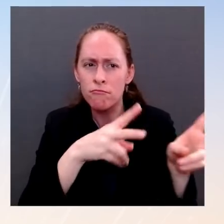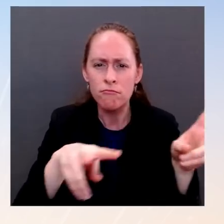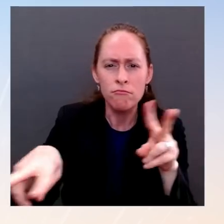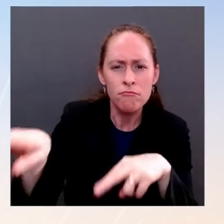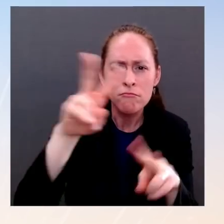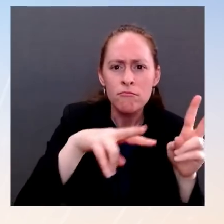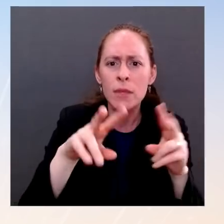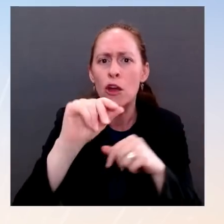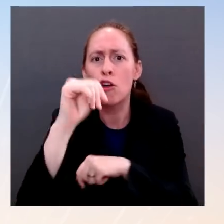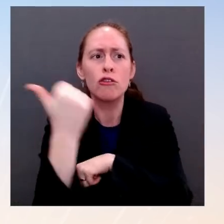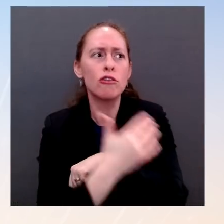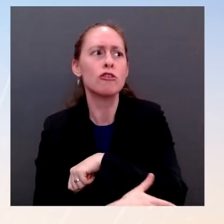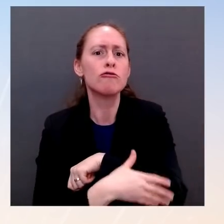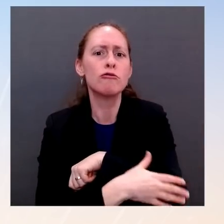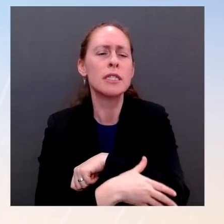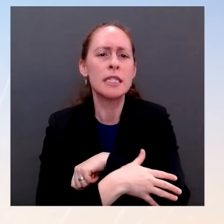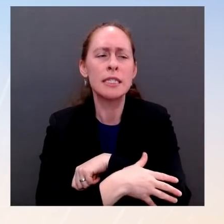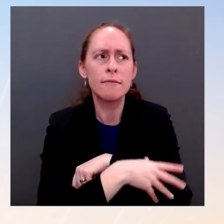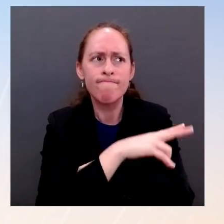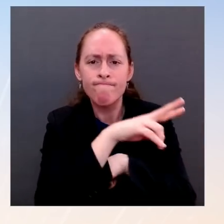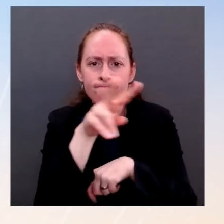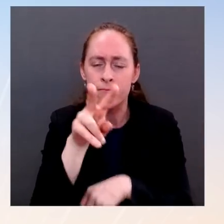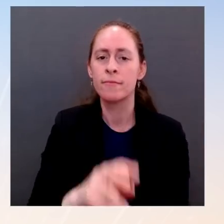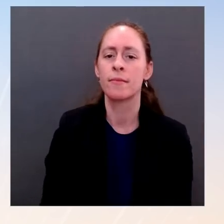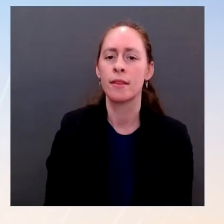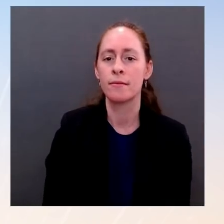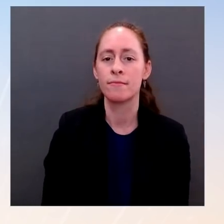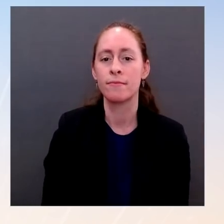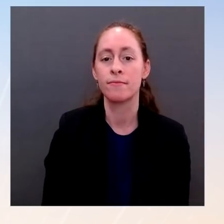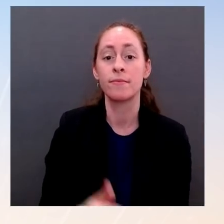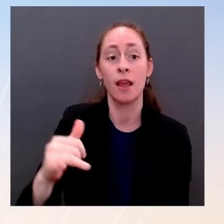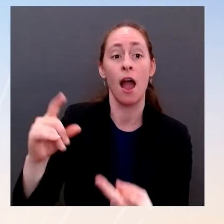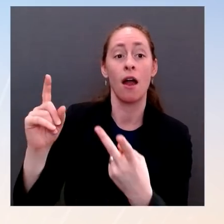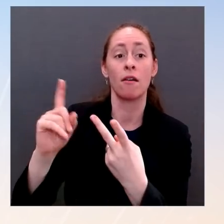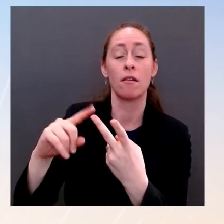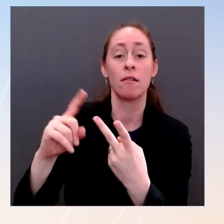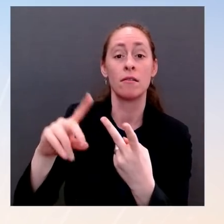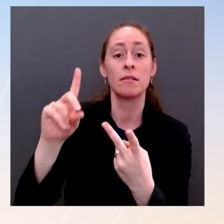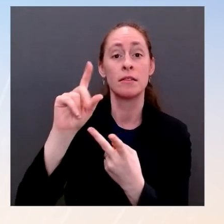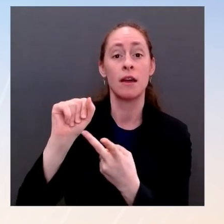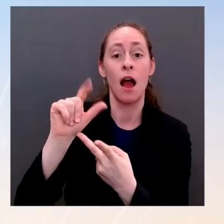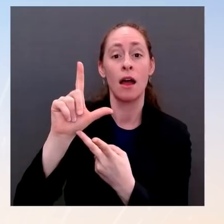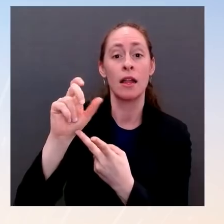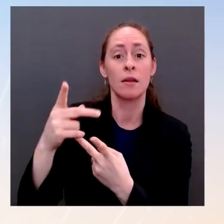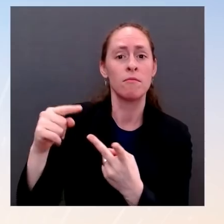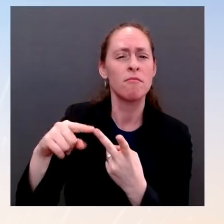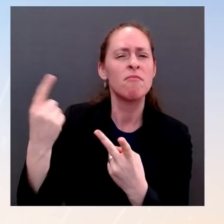for International Economics and Deputy Director of the National Economic Council. He coordinates the administration's